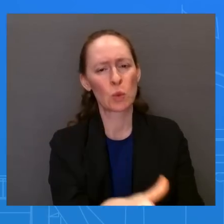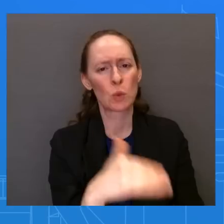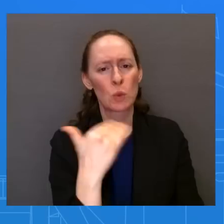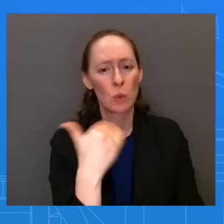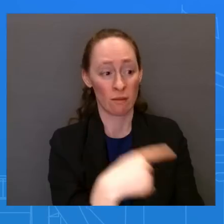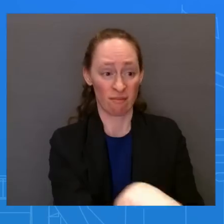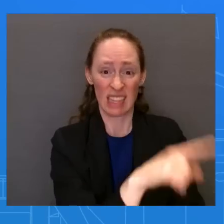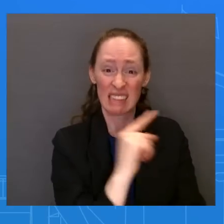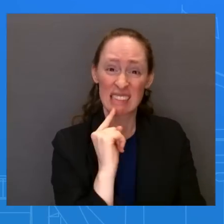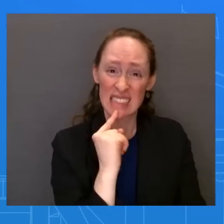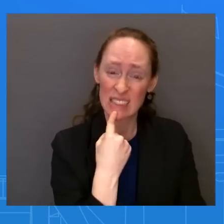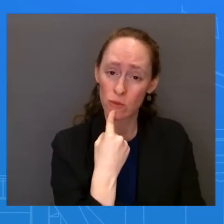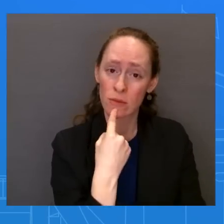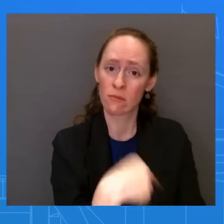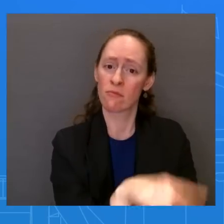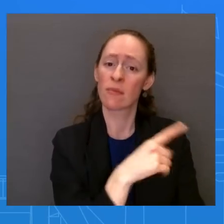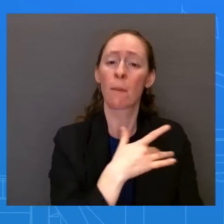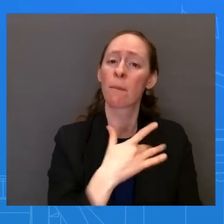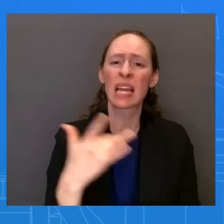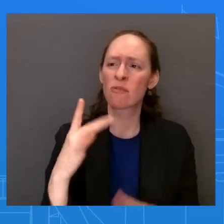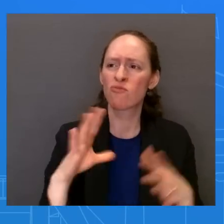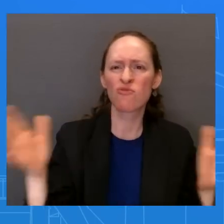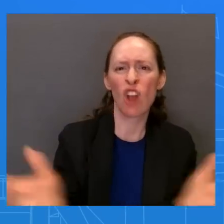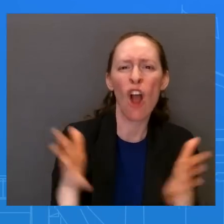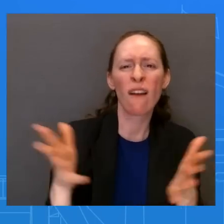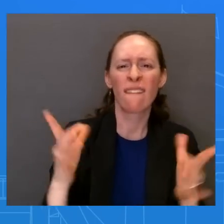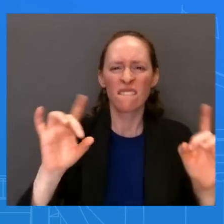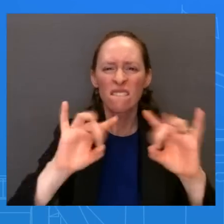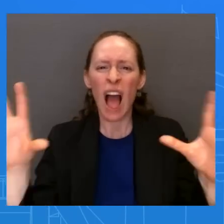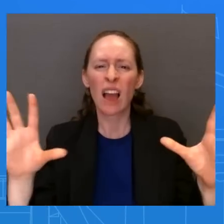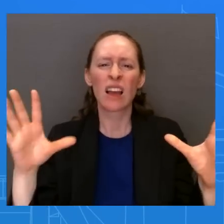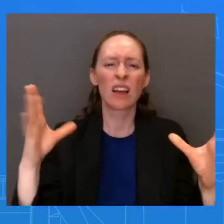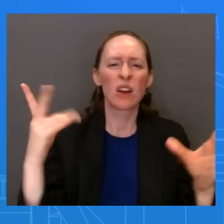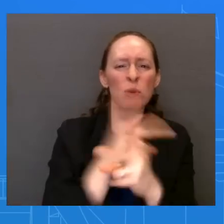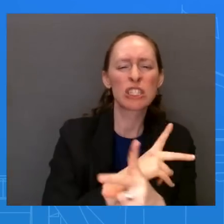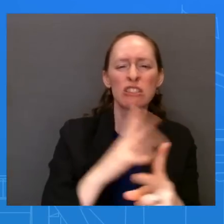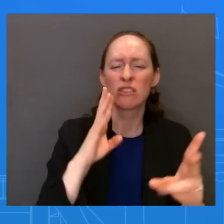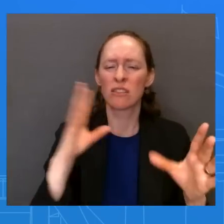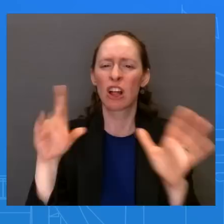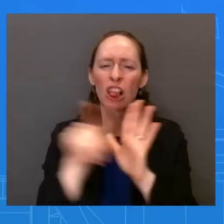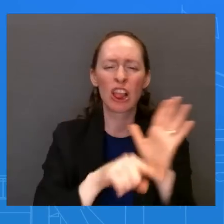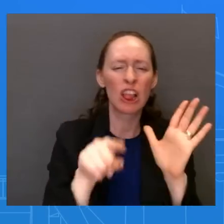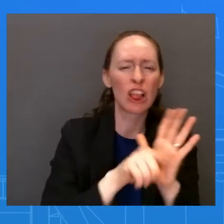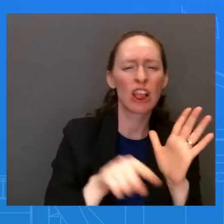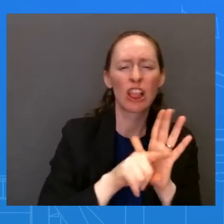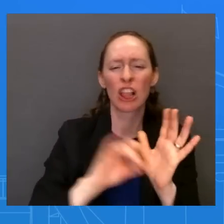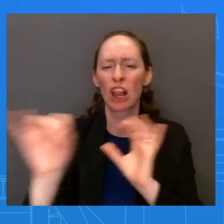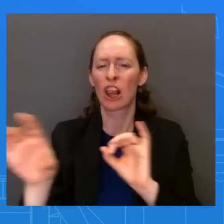including suggesting violence against political opponents, trafficking in antisemitic lies,